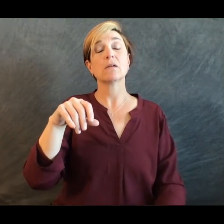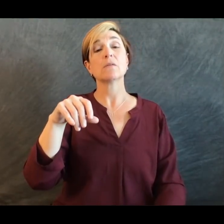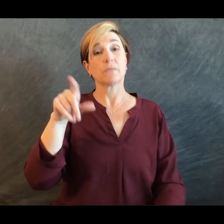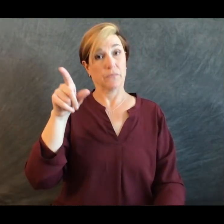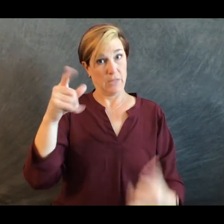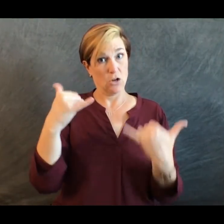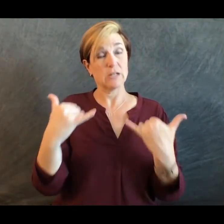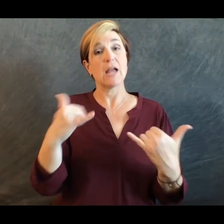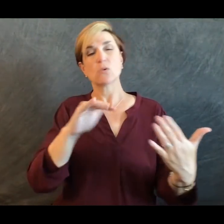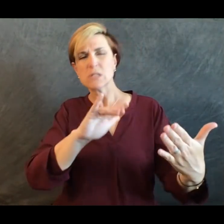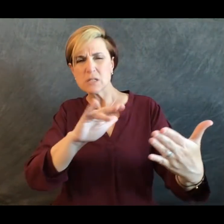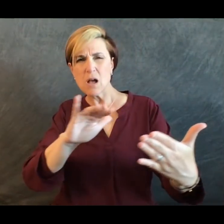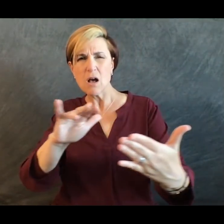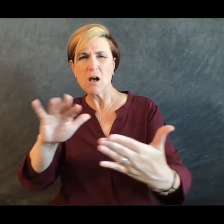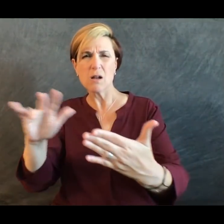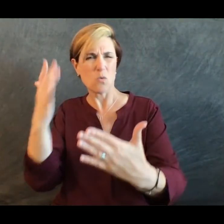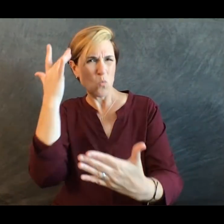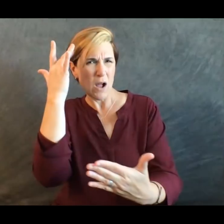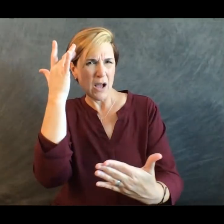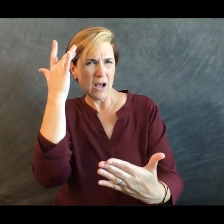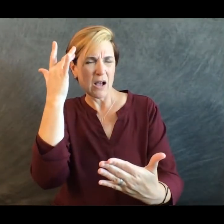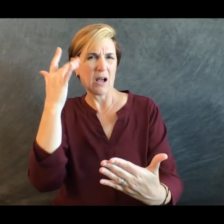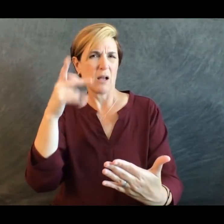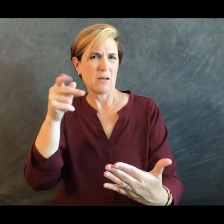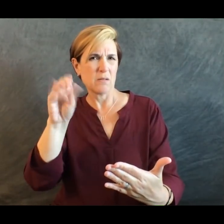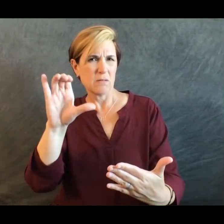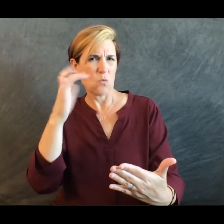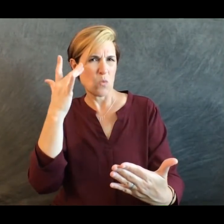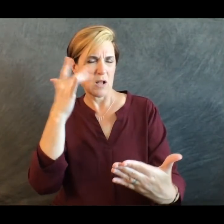but very rapidly issuing new guidance and we'll be communicating